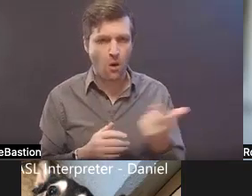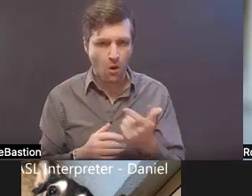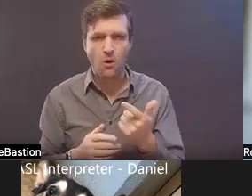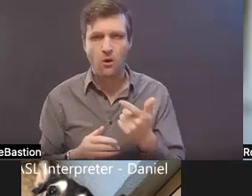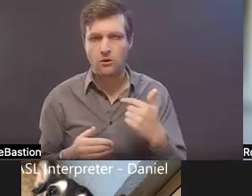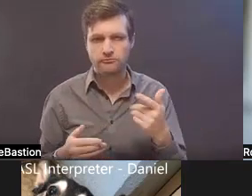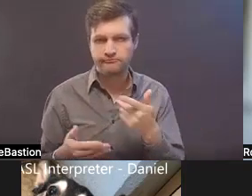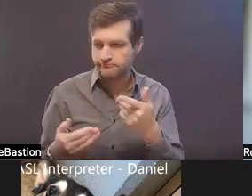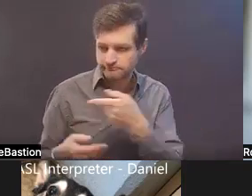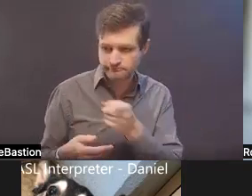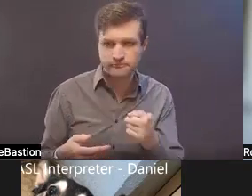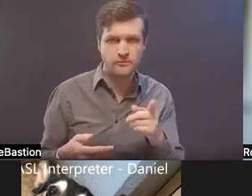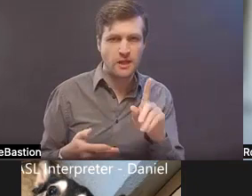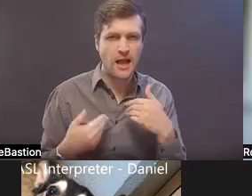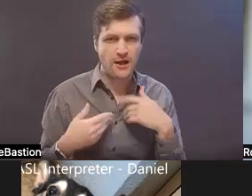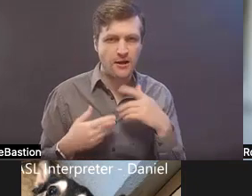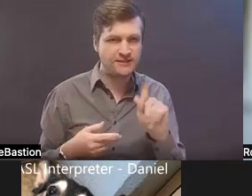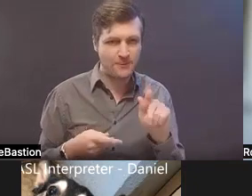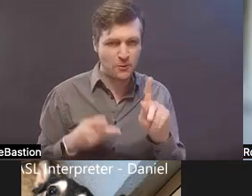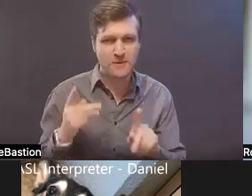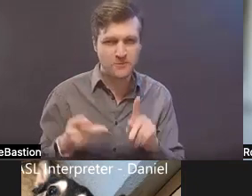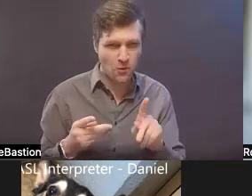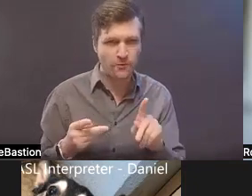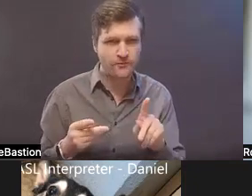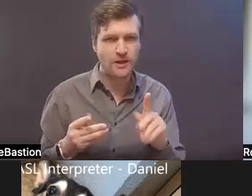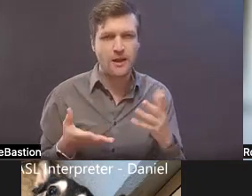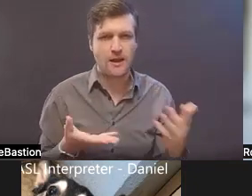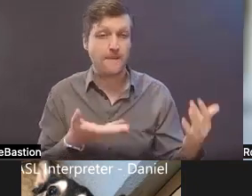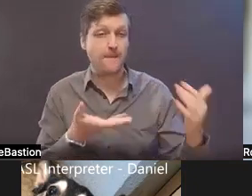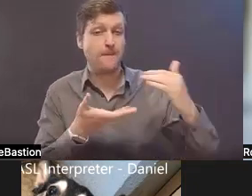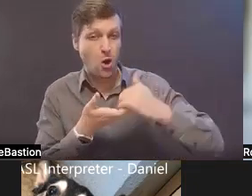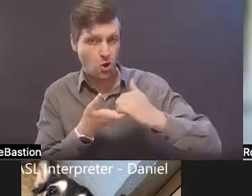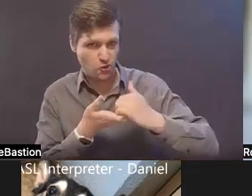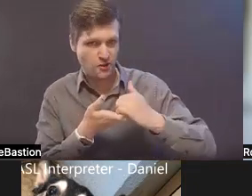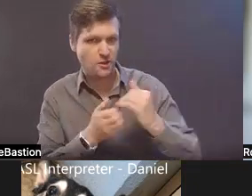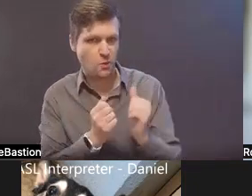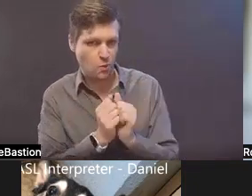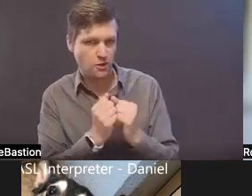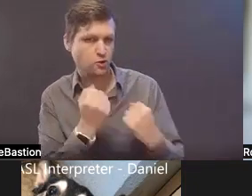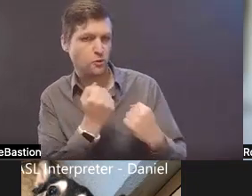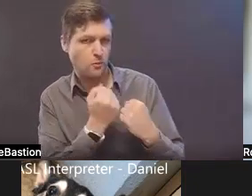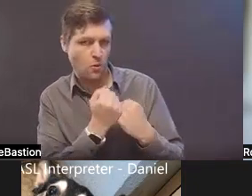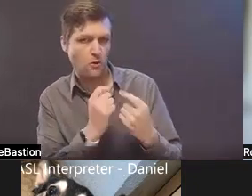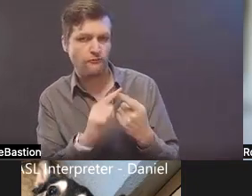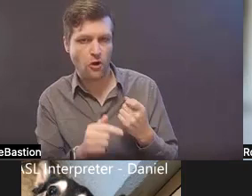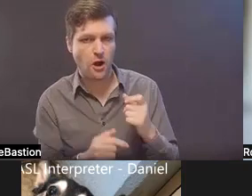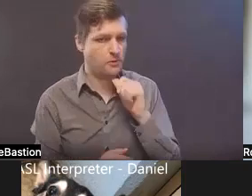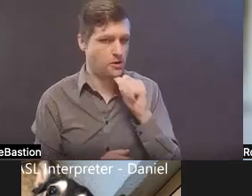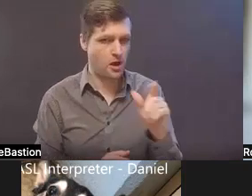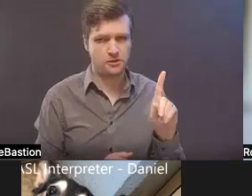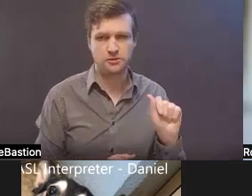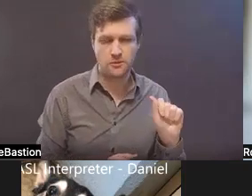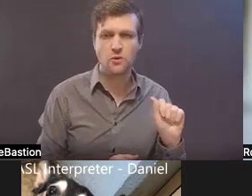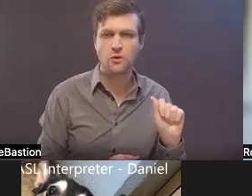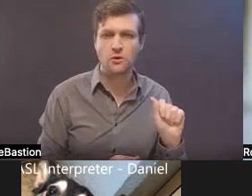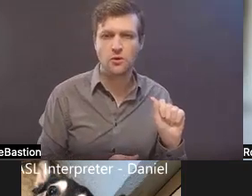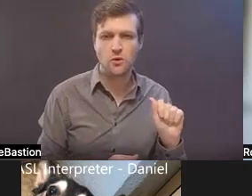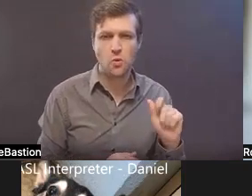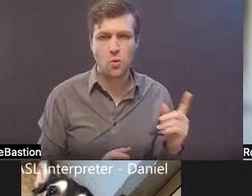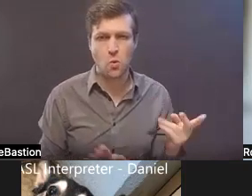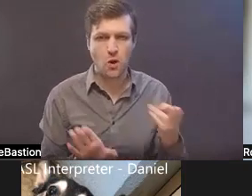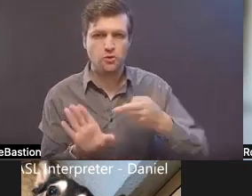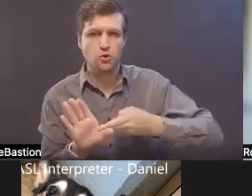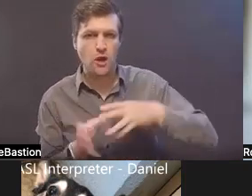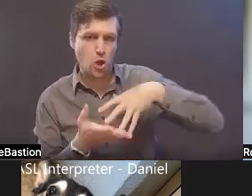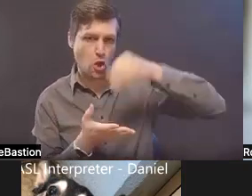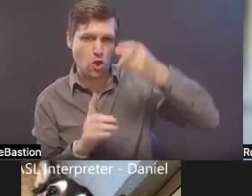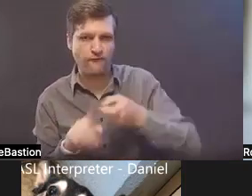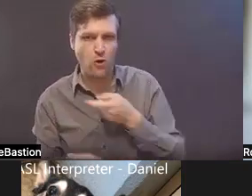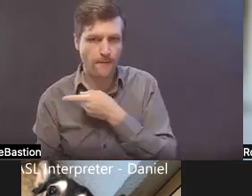researcher, or tester -- all disabled people involved and partnered with us to support us. Not